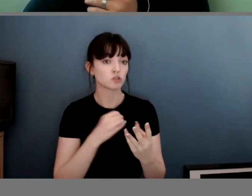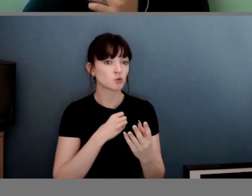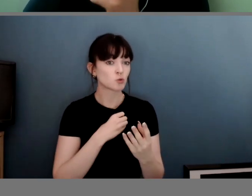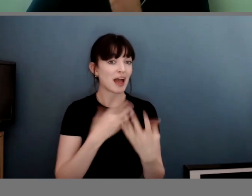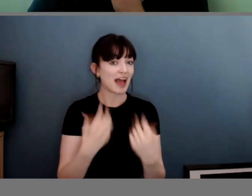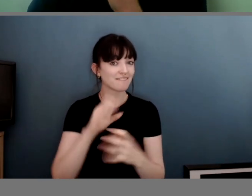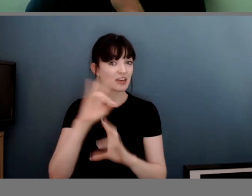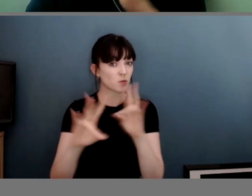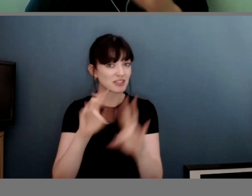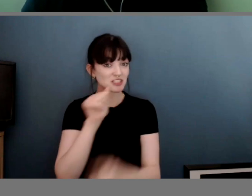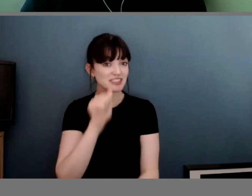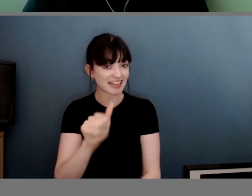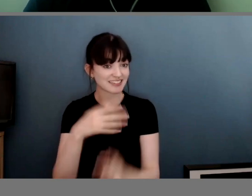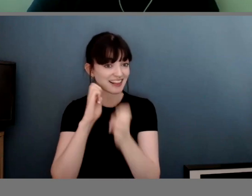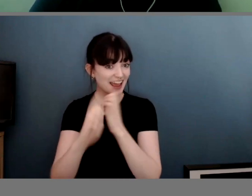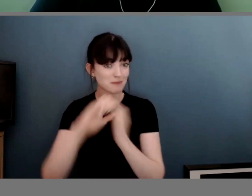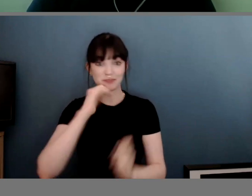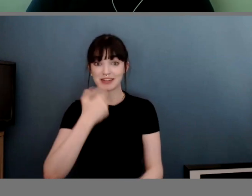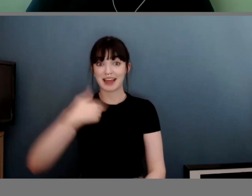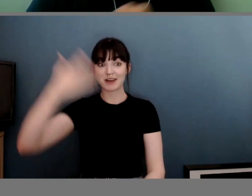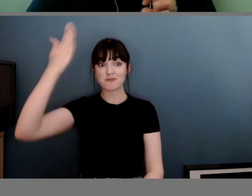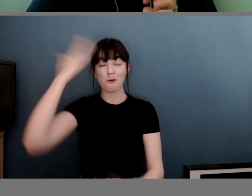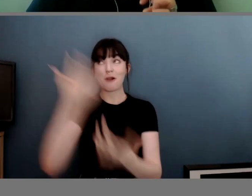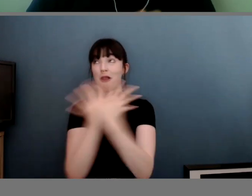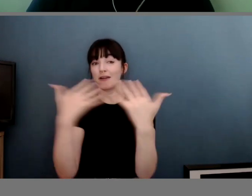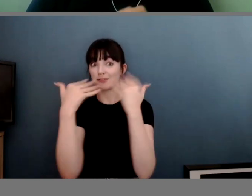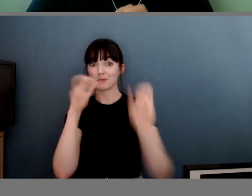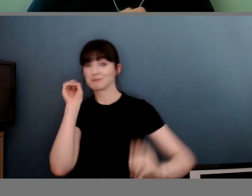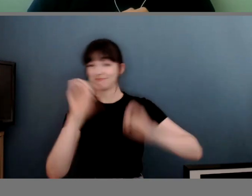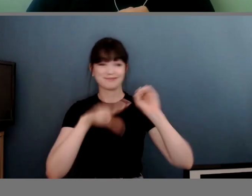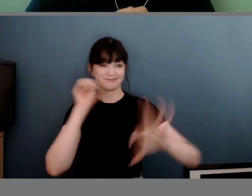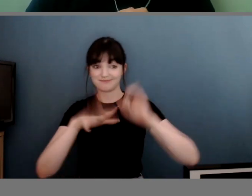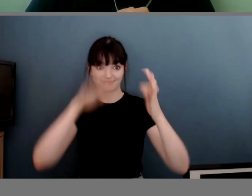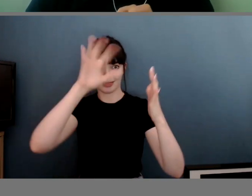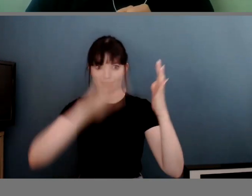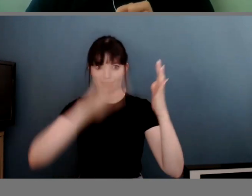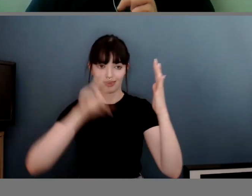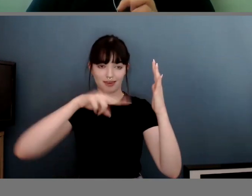Because I know I have thrown a fair bit of text at you there, there wasn't a whole lot of nice